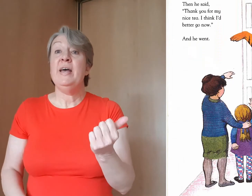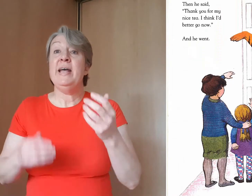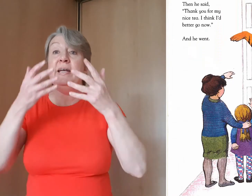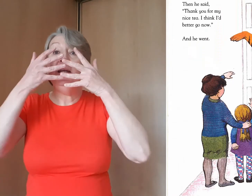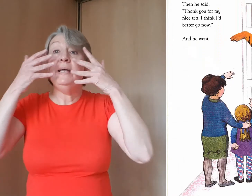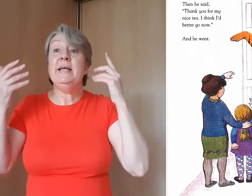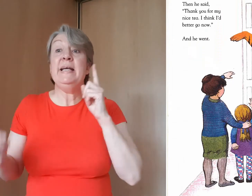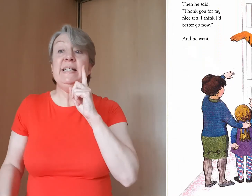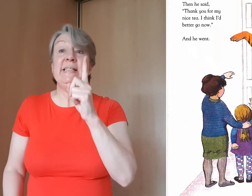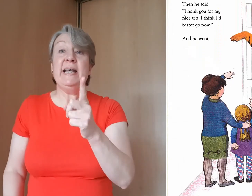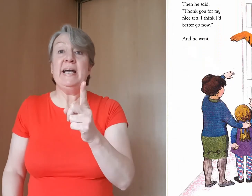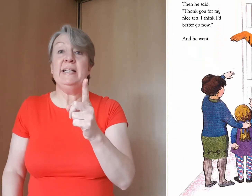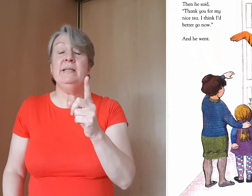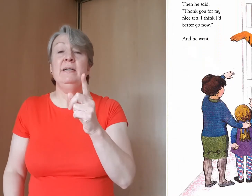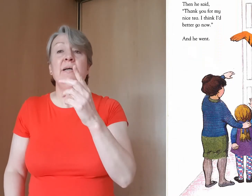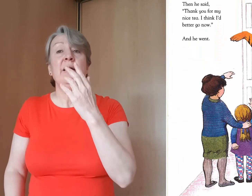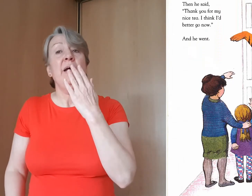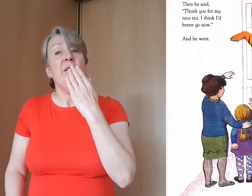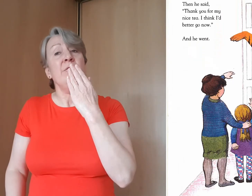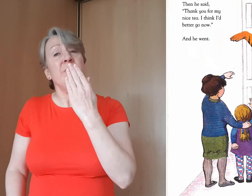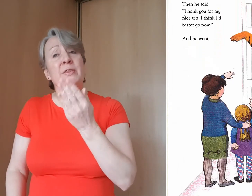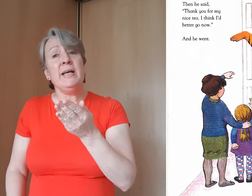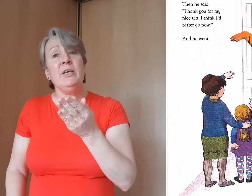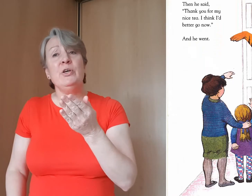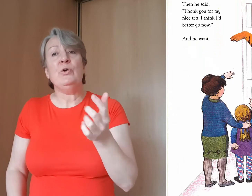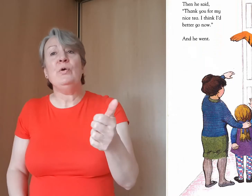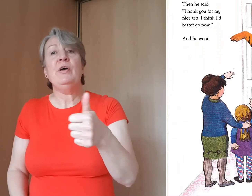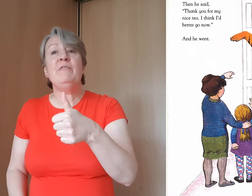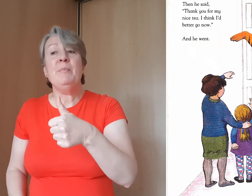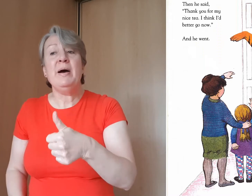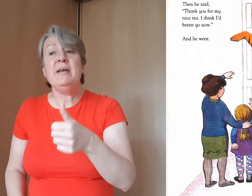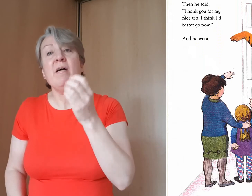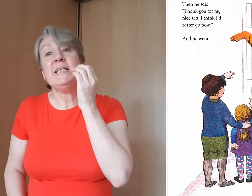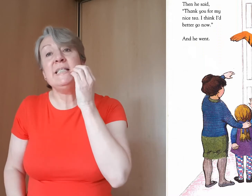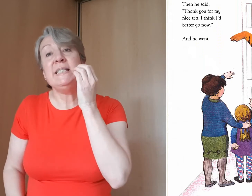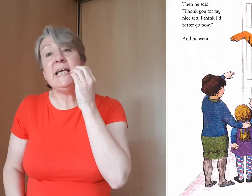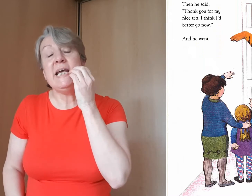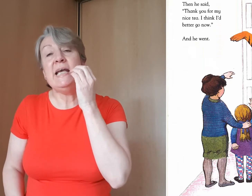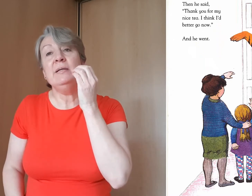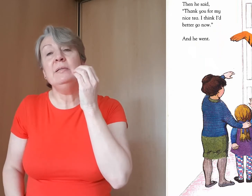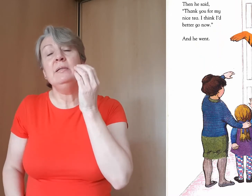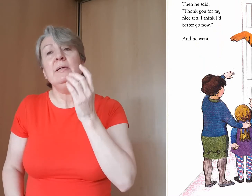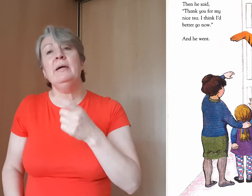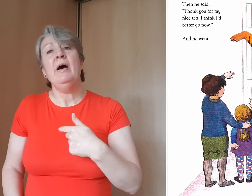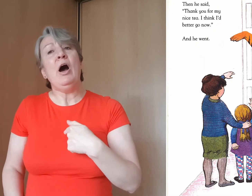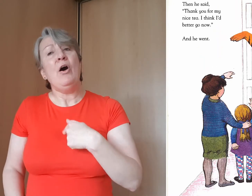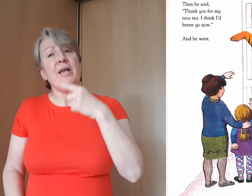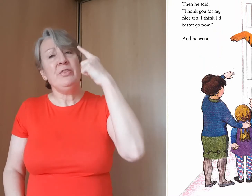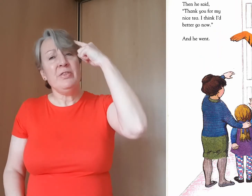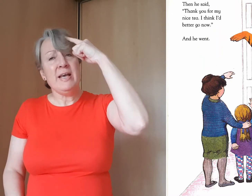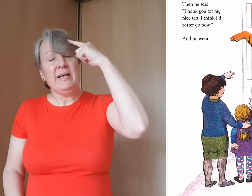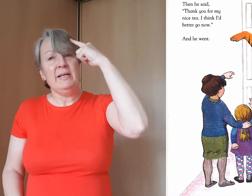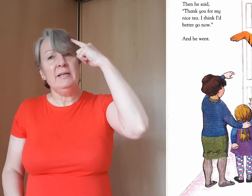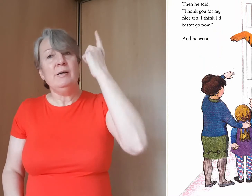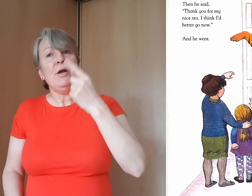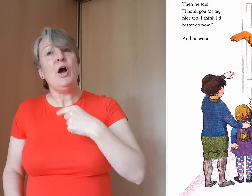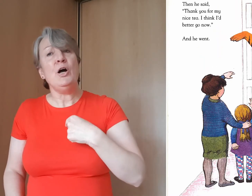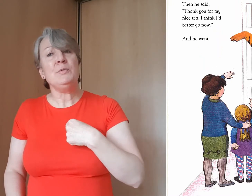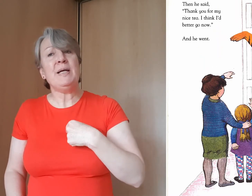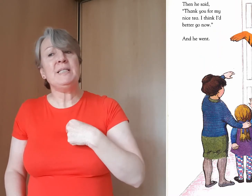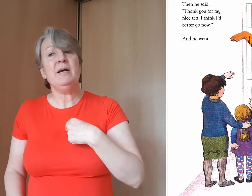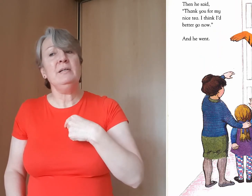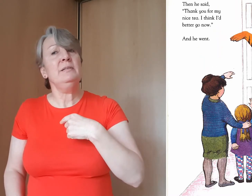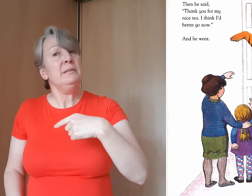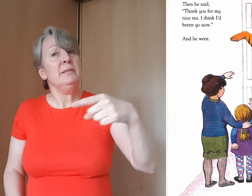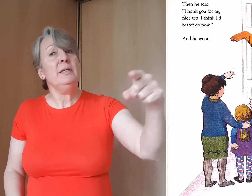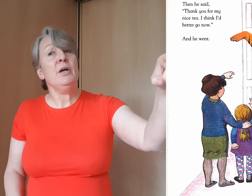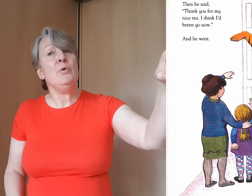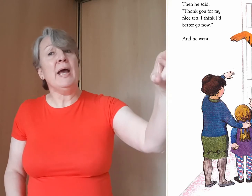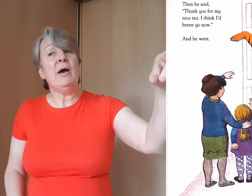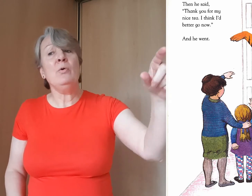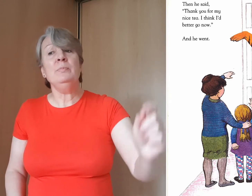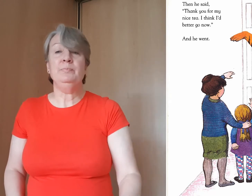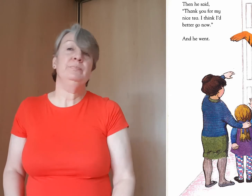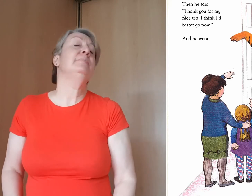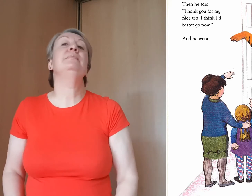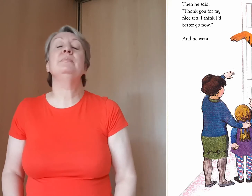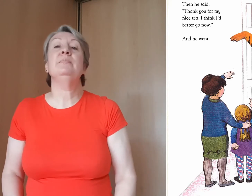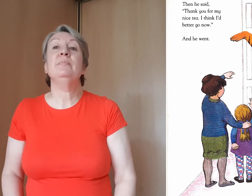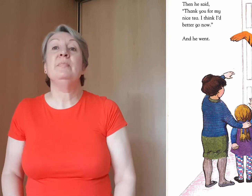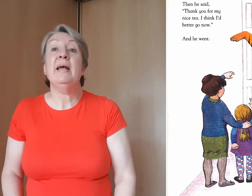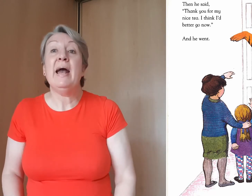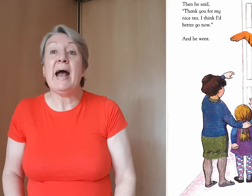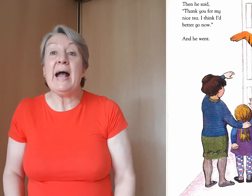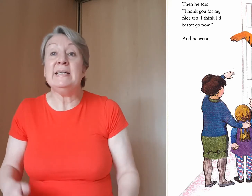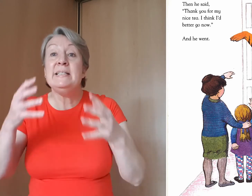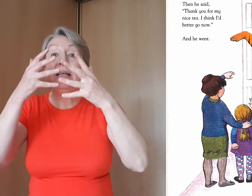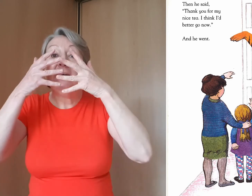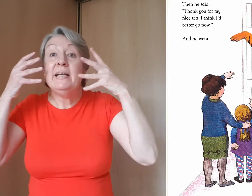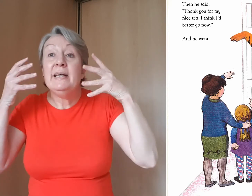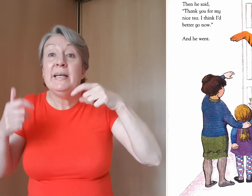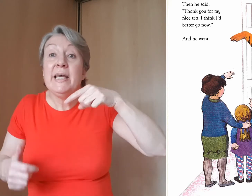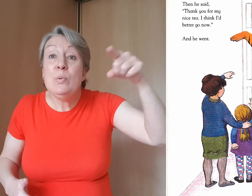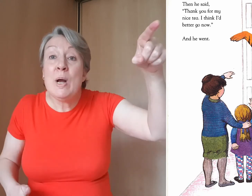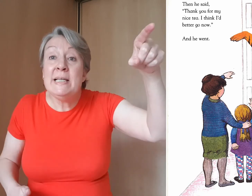then he said "Thank you for my nice tea I think I'd better go now." and he went.